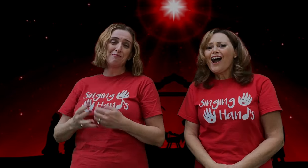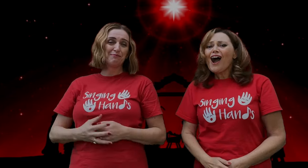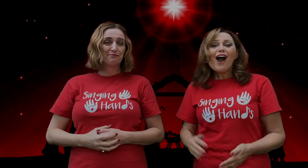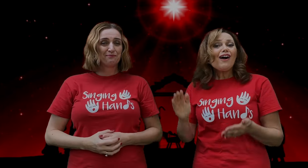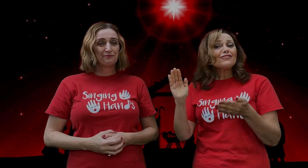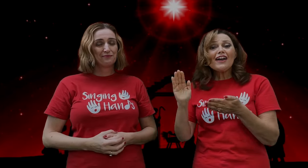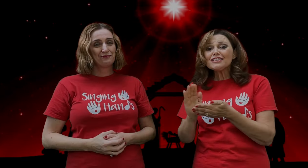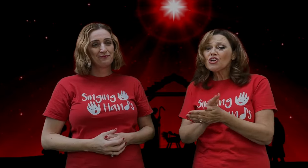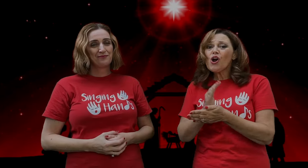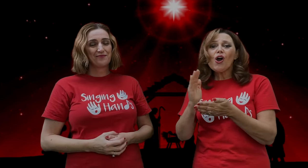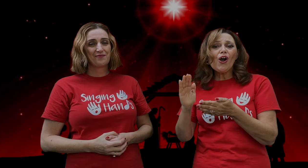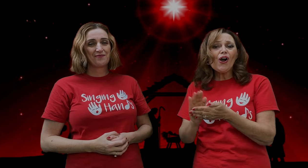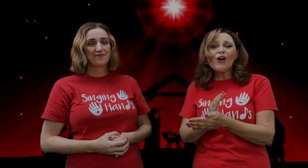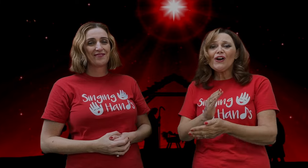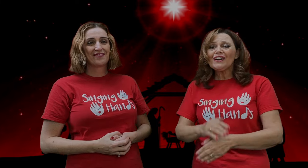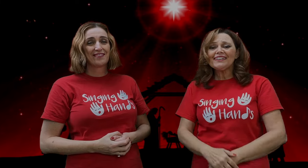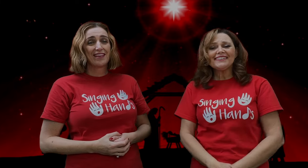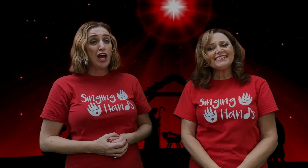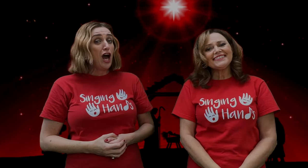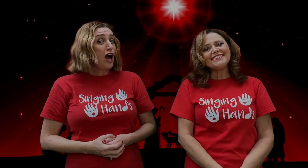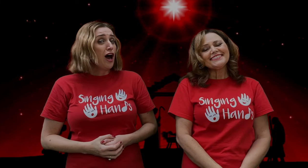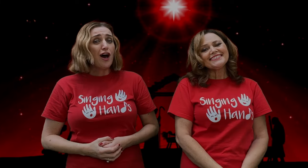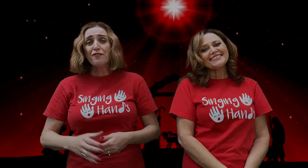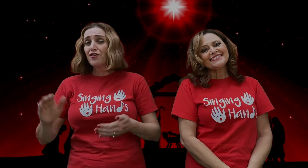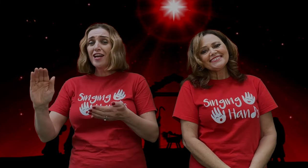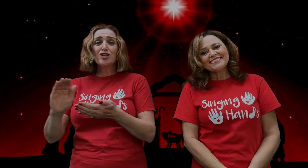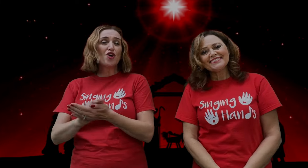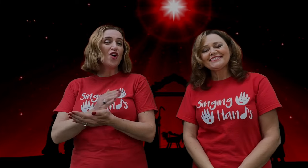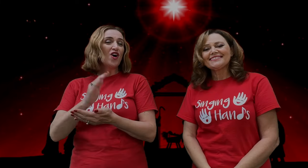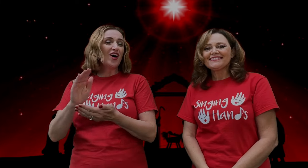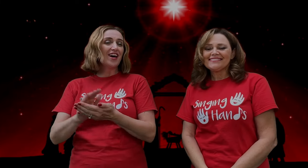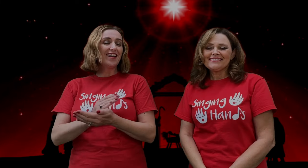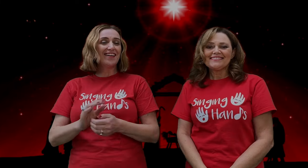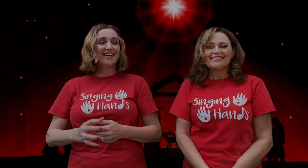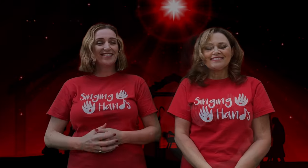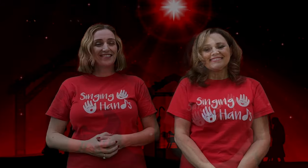Of great joy (of great joy)